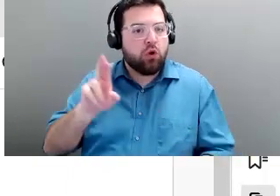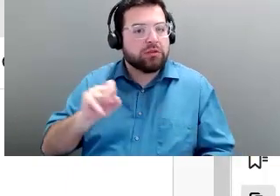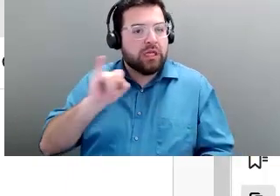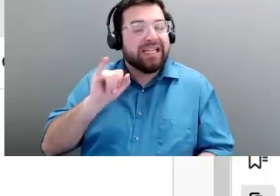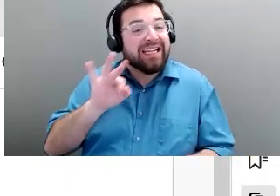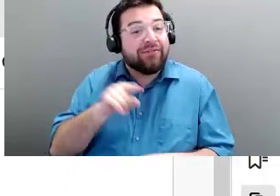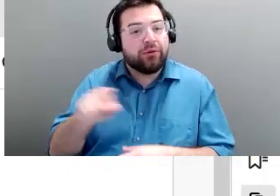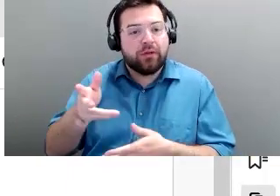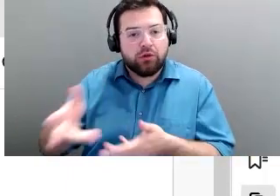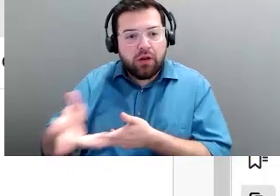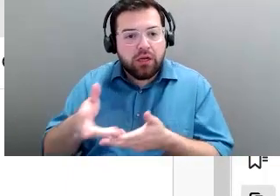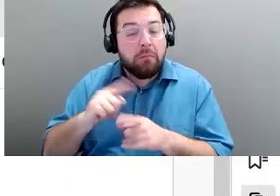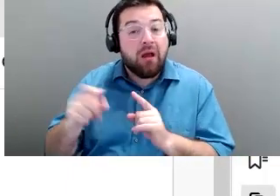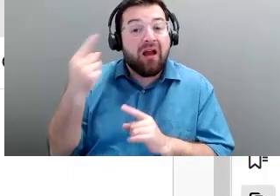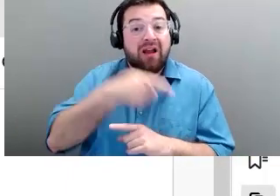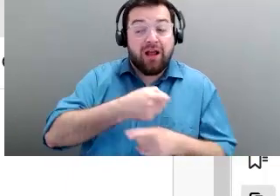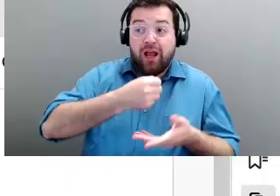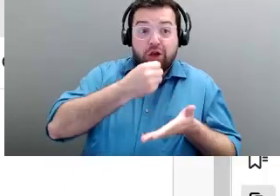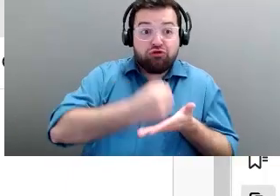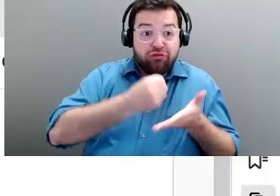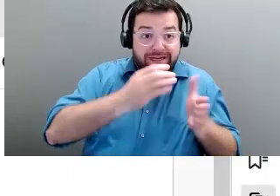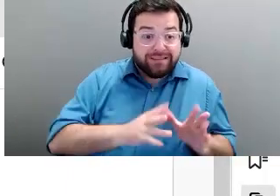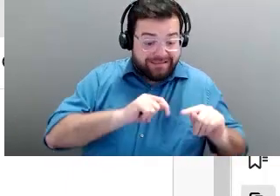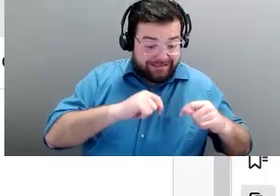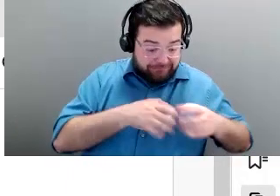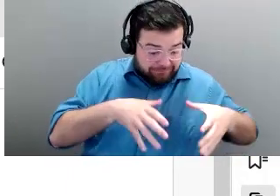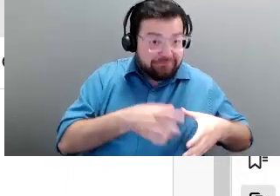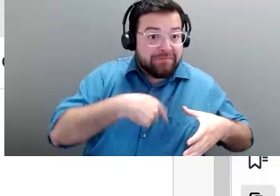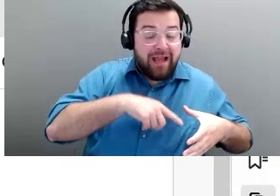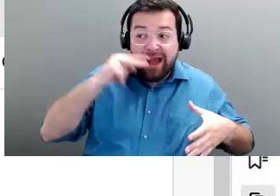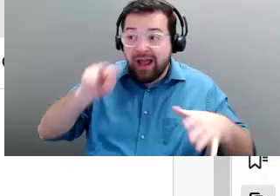however, the accreditors cannot see that, they do not have access to that.